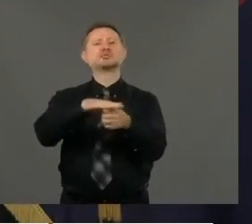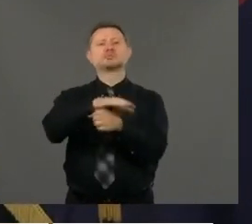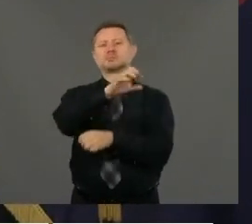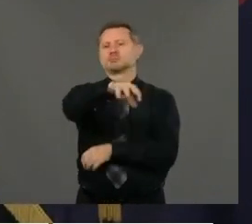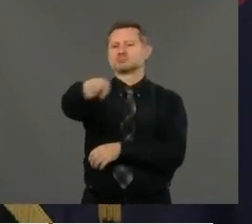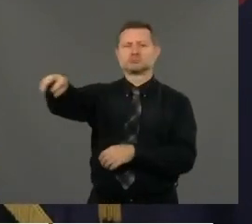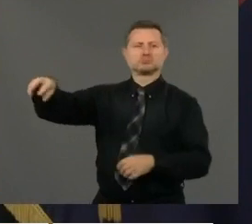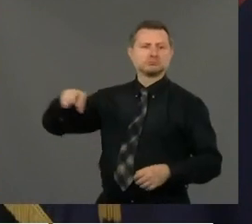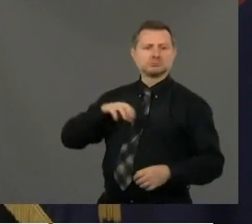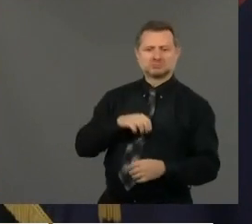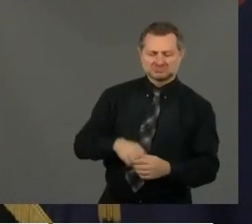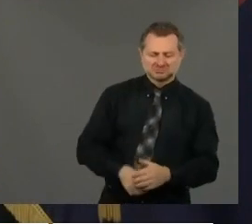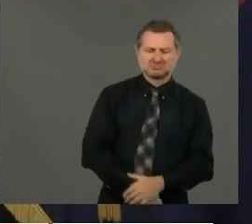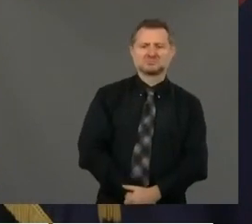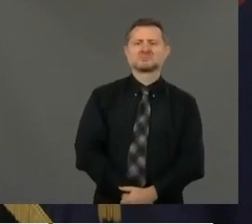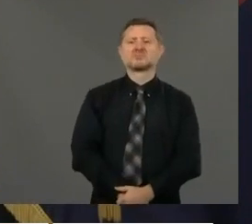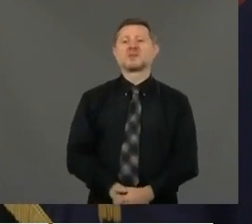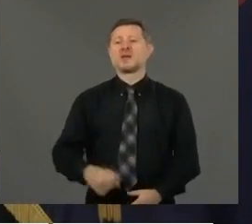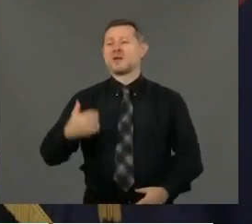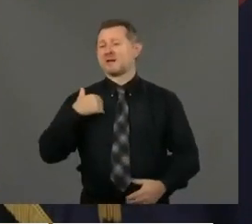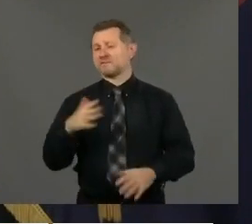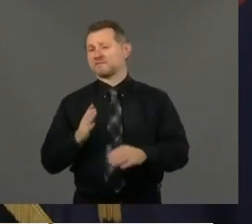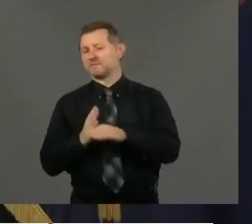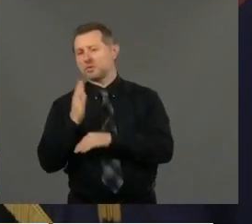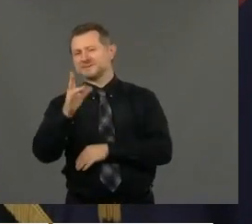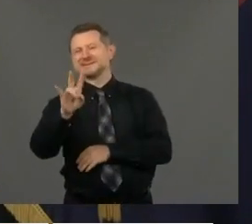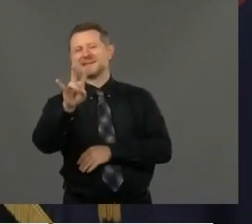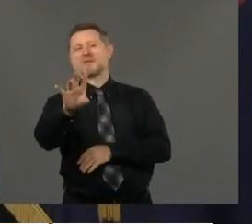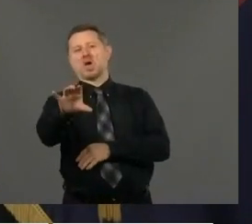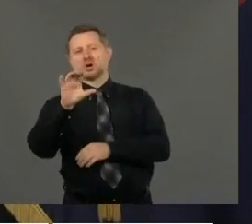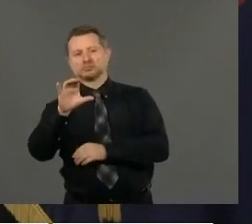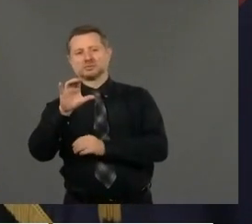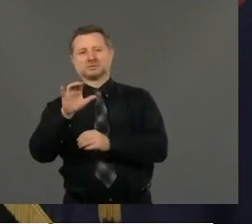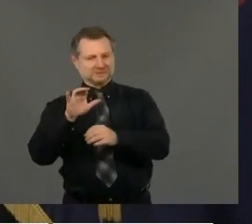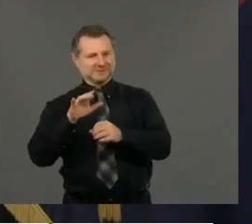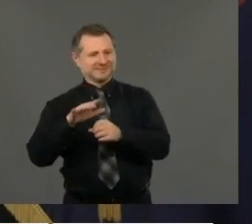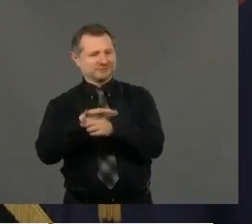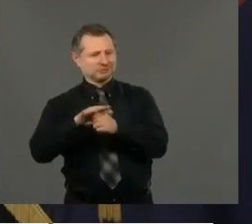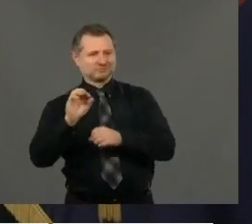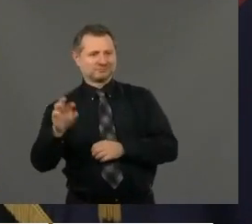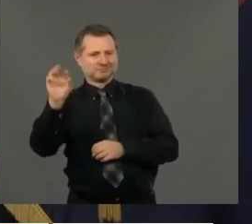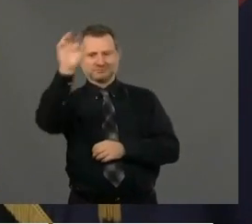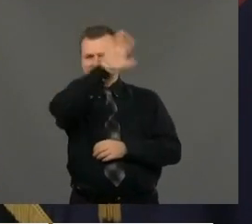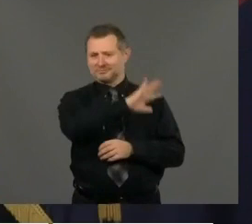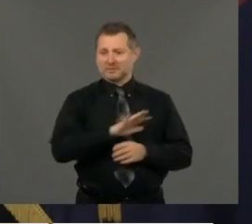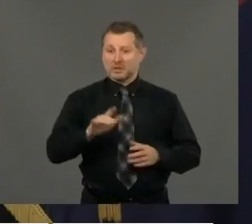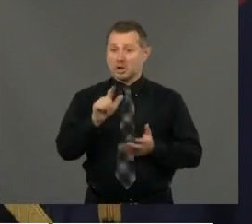LEGISLATION NOW.